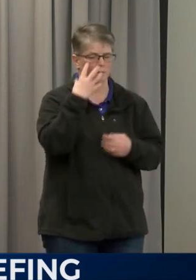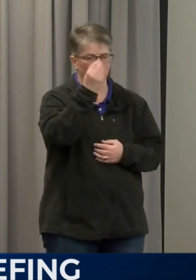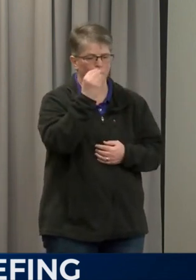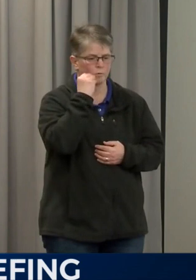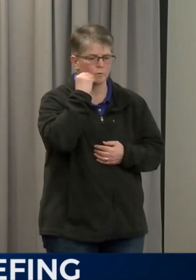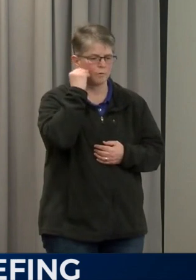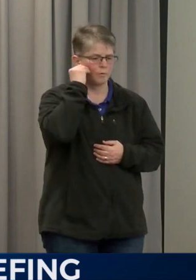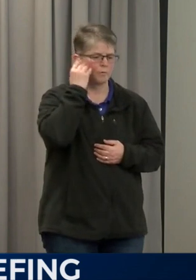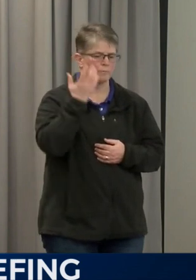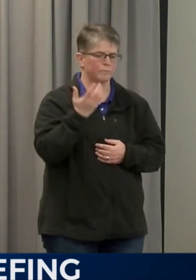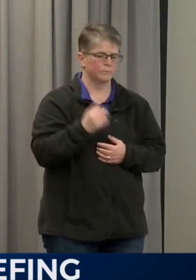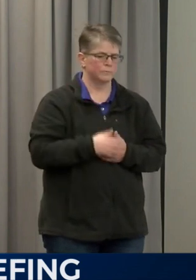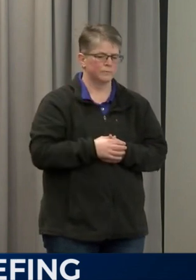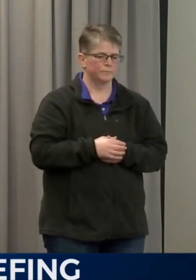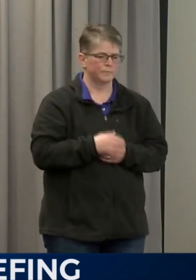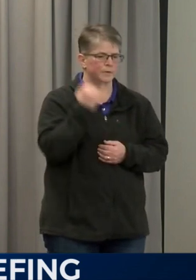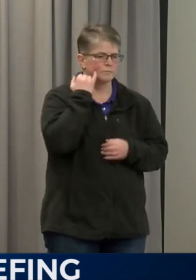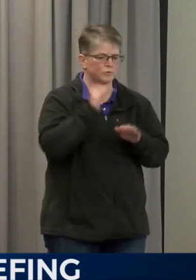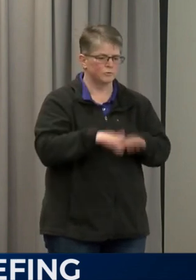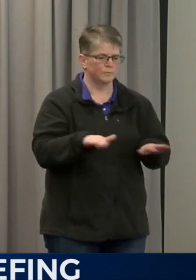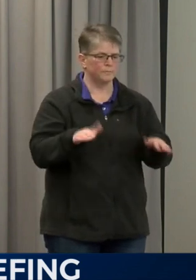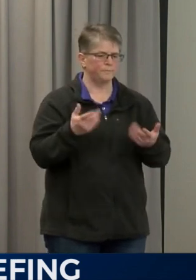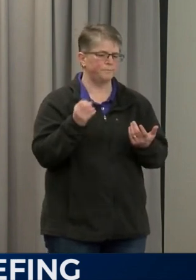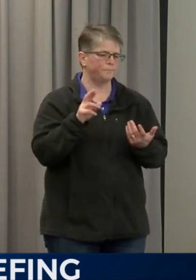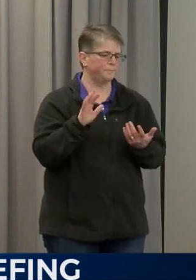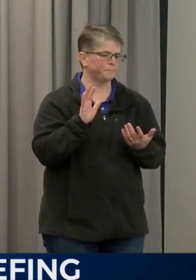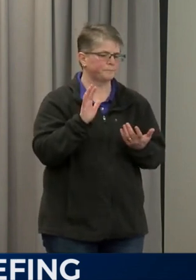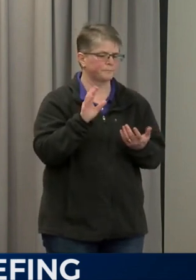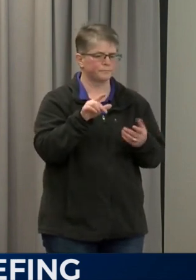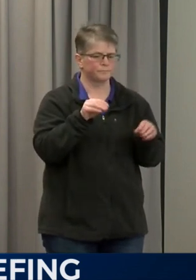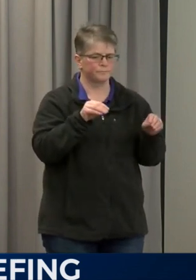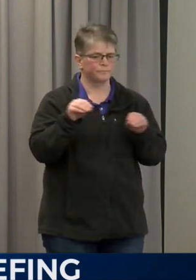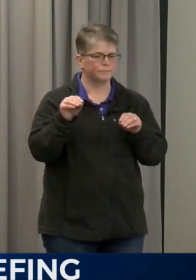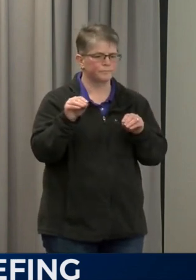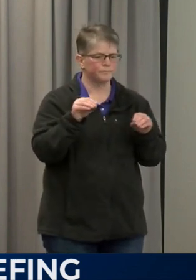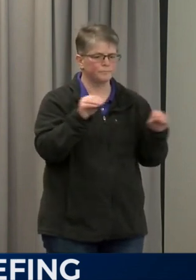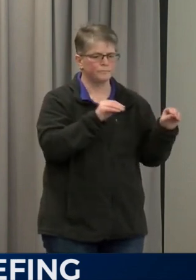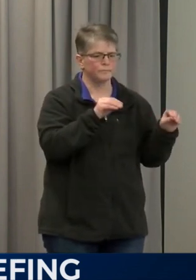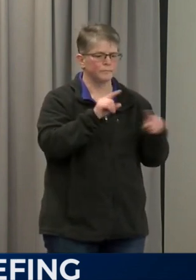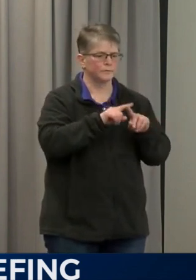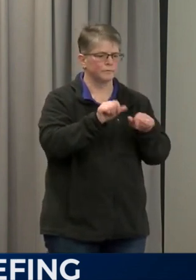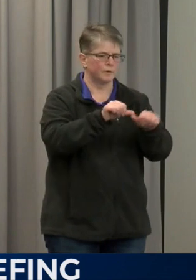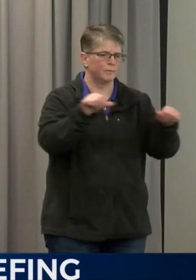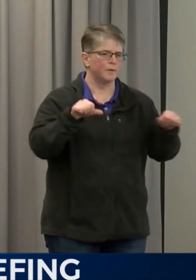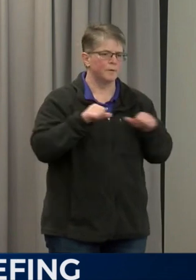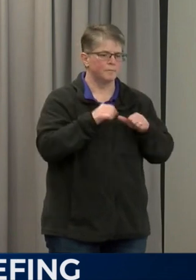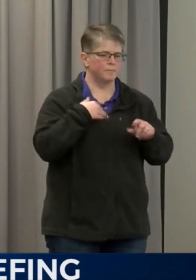THEMSELVES OBVIOUSLY ARE STILL EXPOSED, AND IN SOME WAYS AS THEY GO HOME, AND IF THEIR